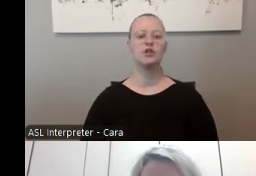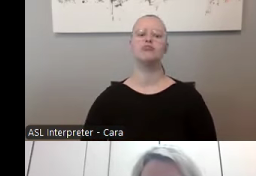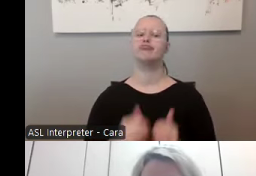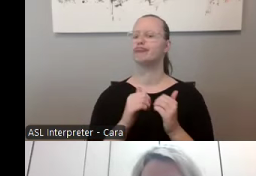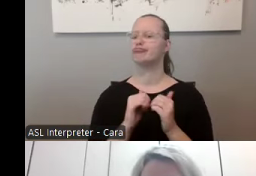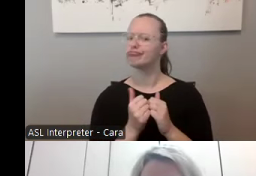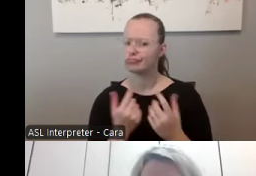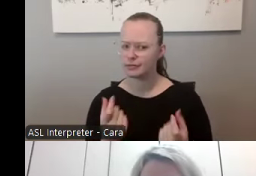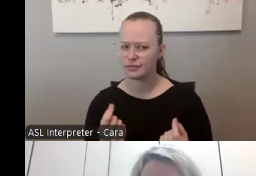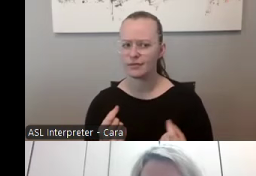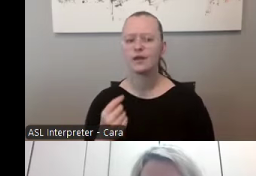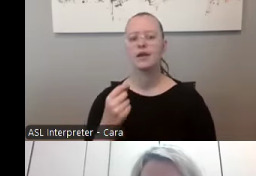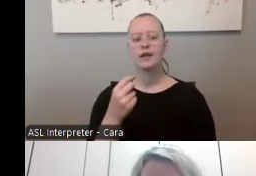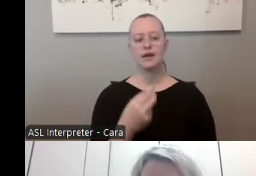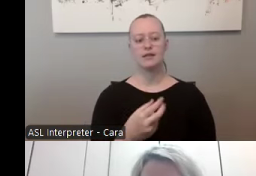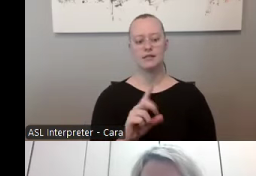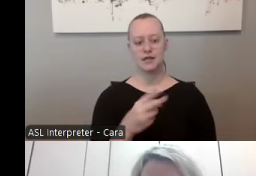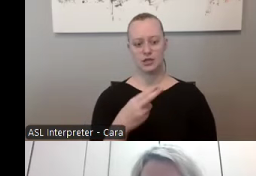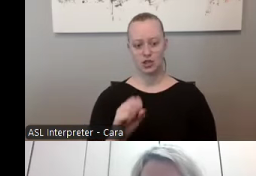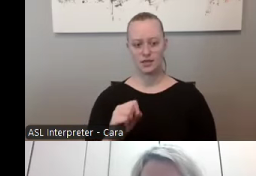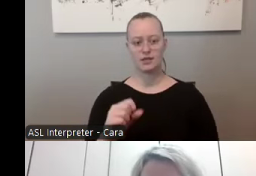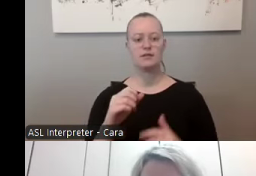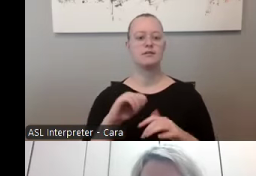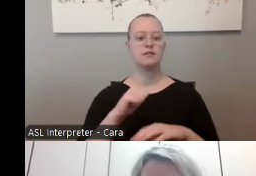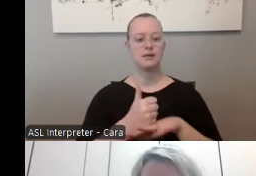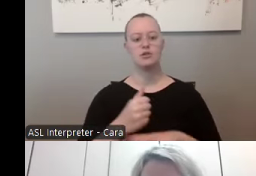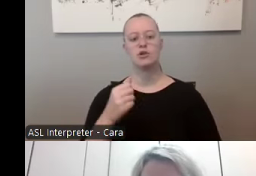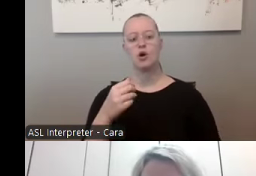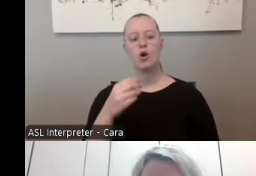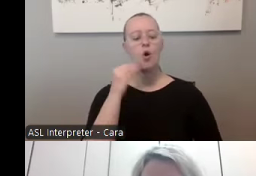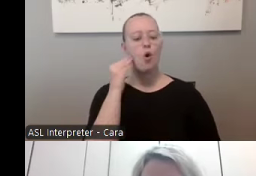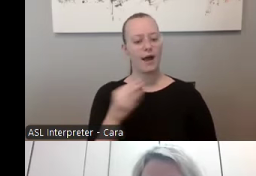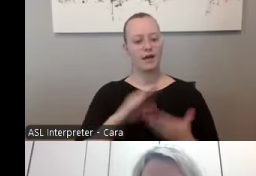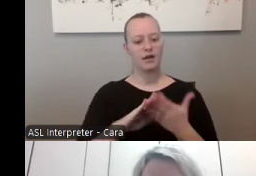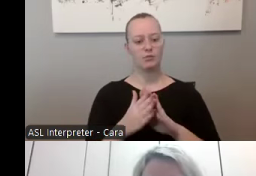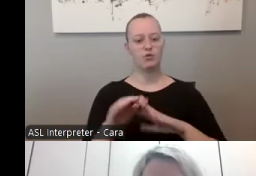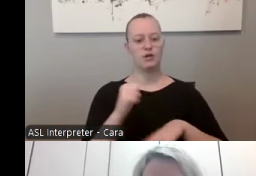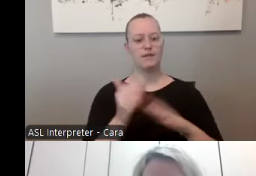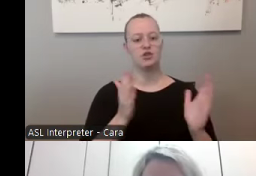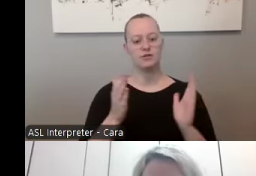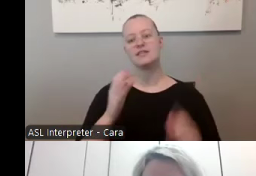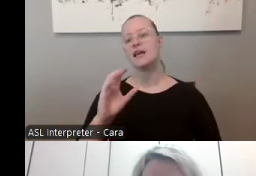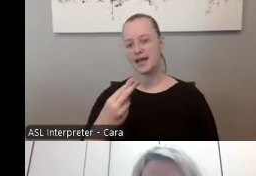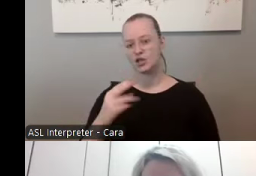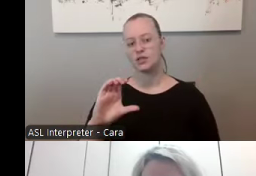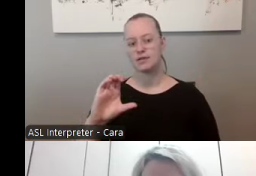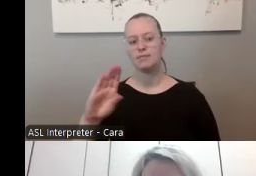Department of Labor established the Home and Community Based Services Federal Opportunities Regarding Workforce and Research Data Work